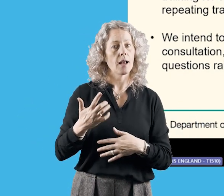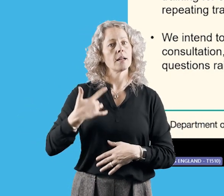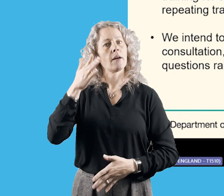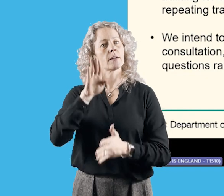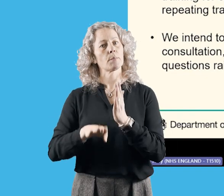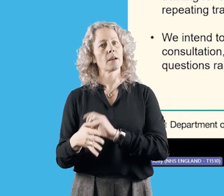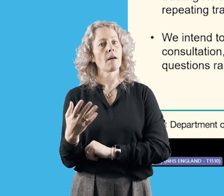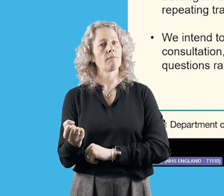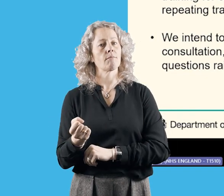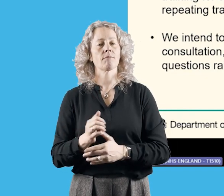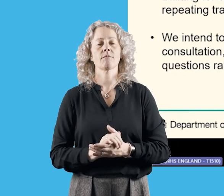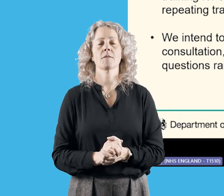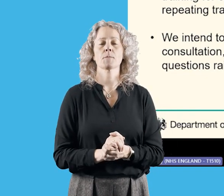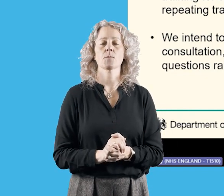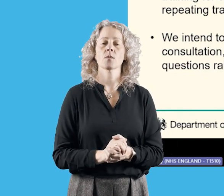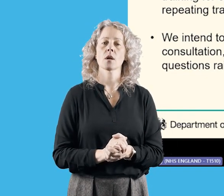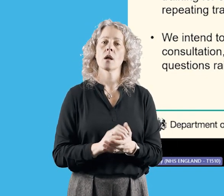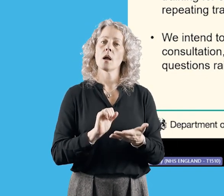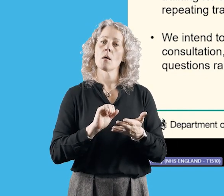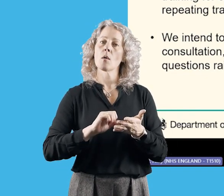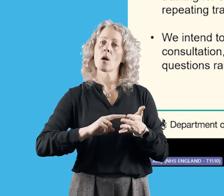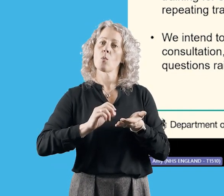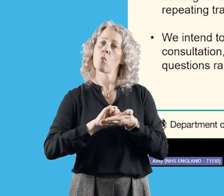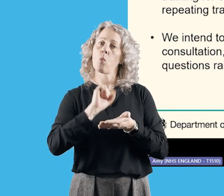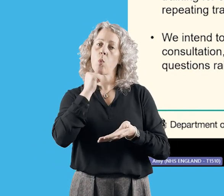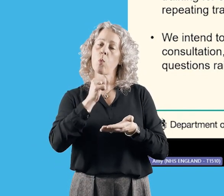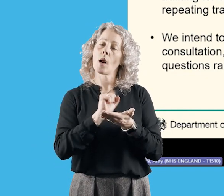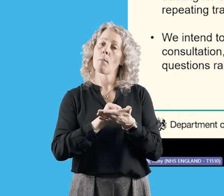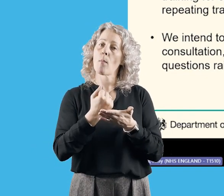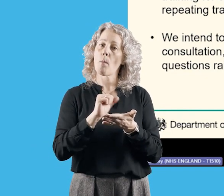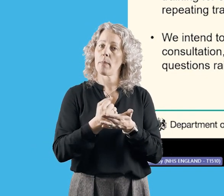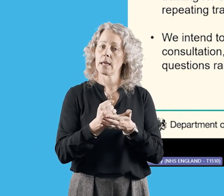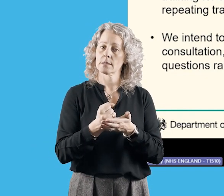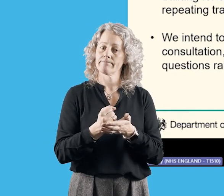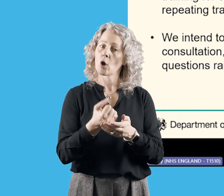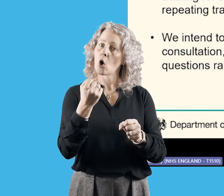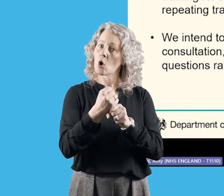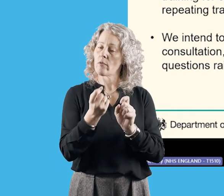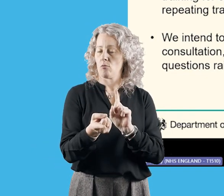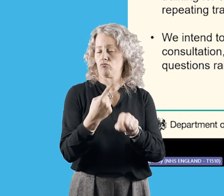and we plan to publish a government response to the consultation which will summarise the responses received.